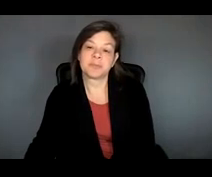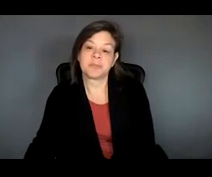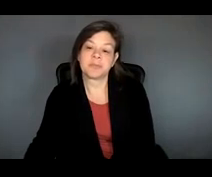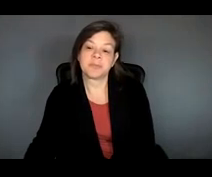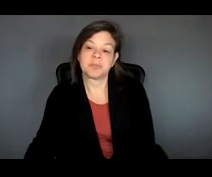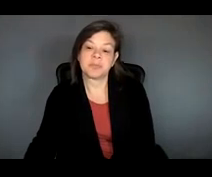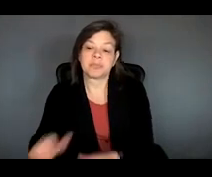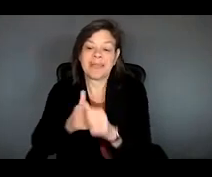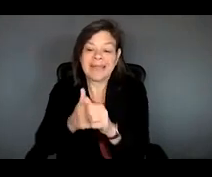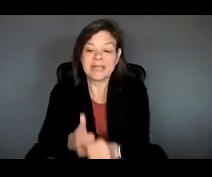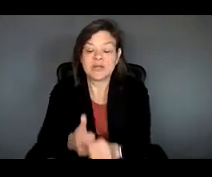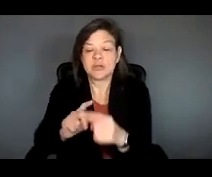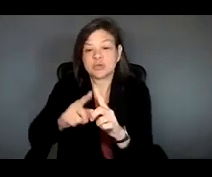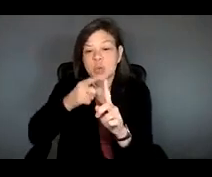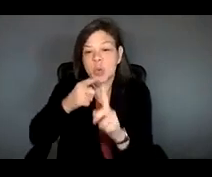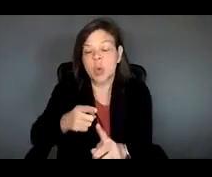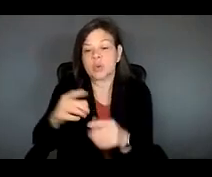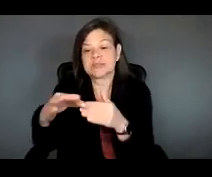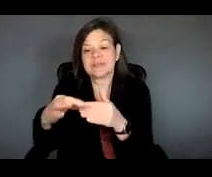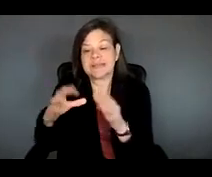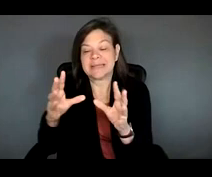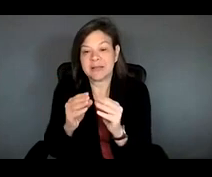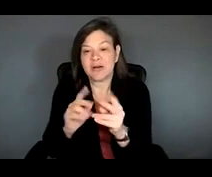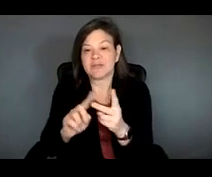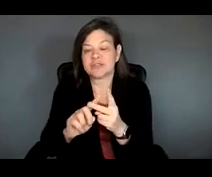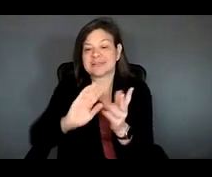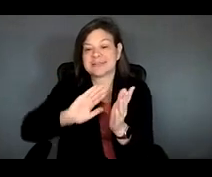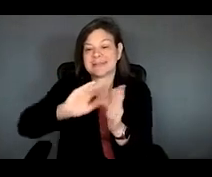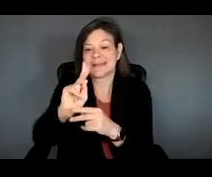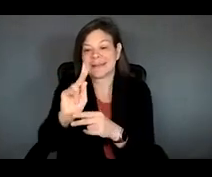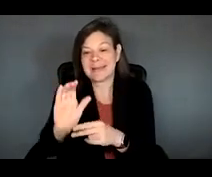of the LEAD Conference and the Kennedy Center's